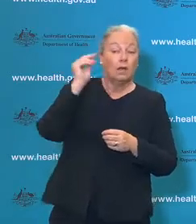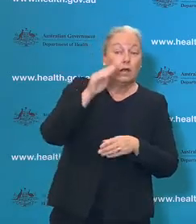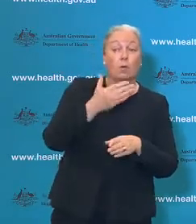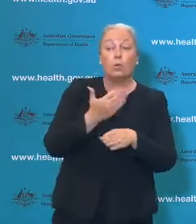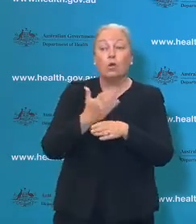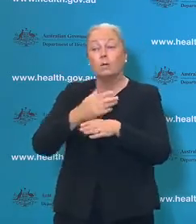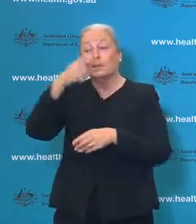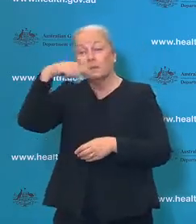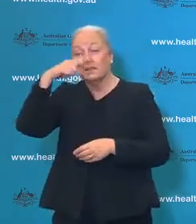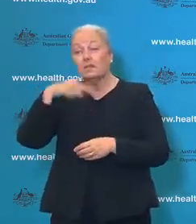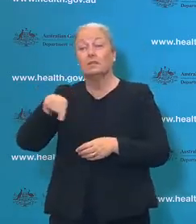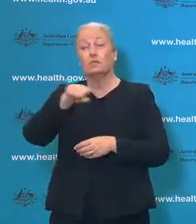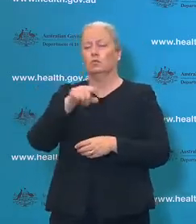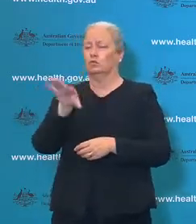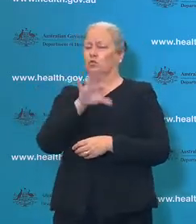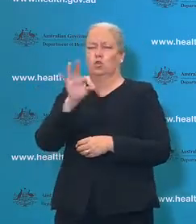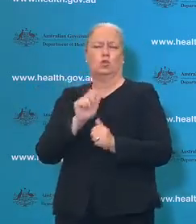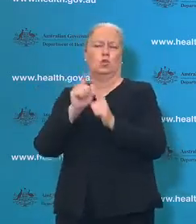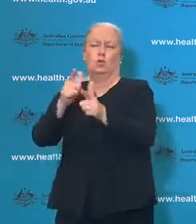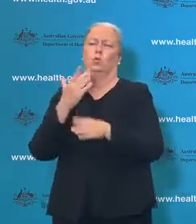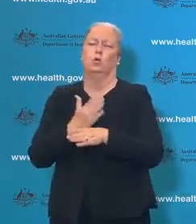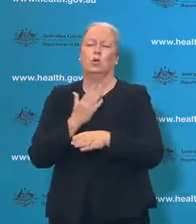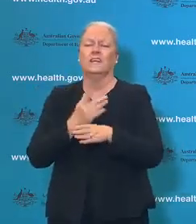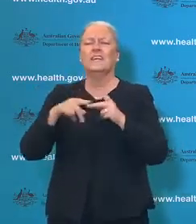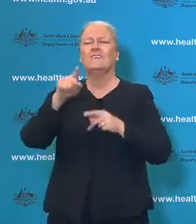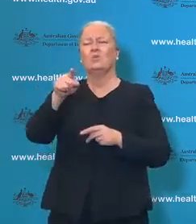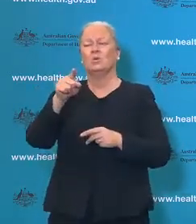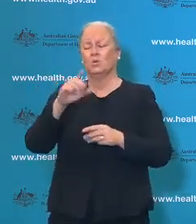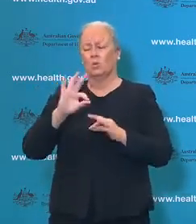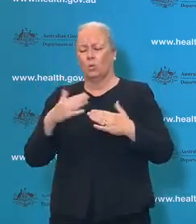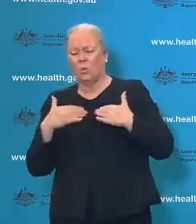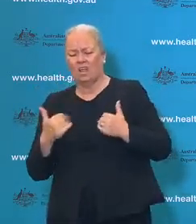be going to work if they have any symptoms, no matter how mild.